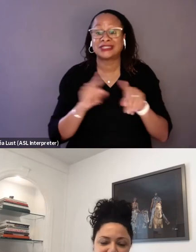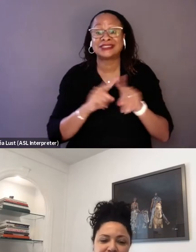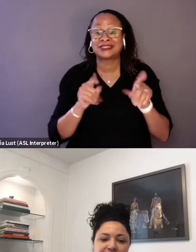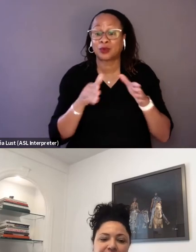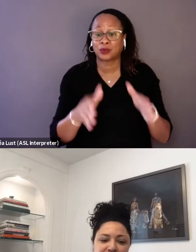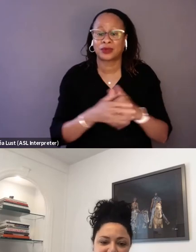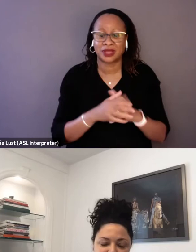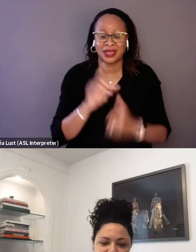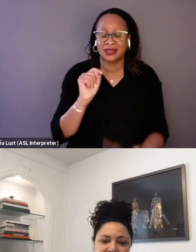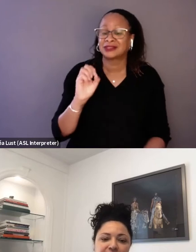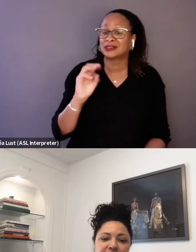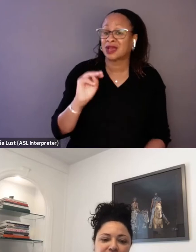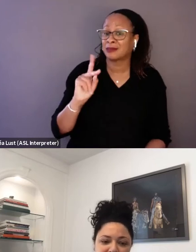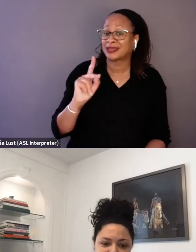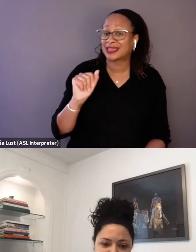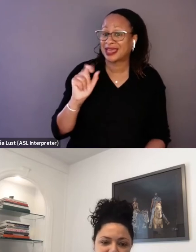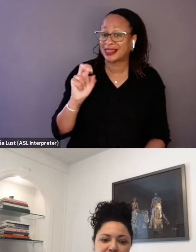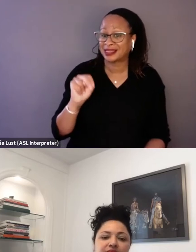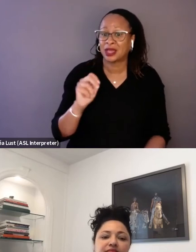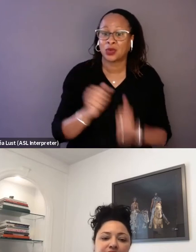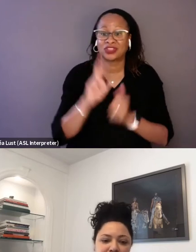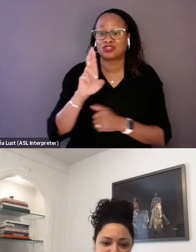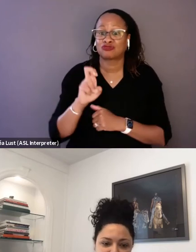Tom Kaylin, of course, with his reenactments, you know